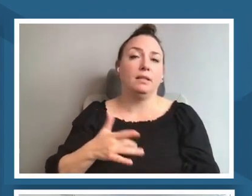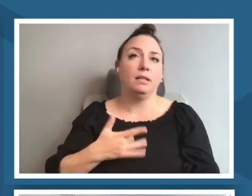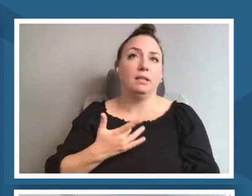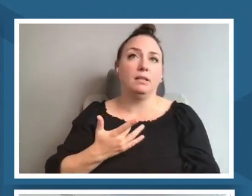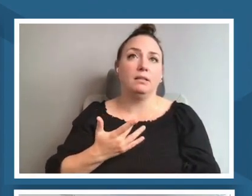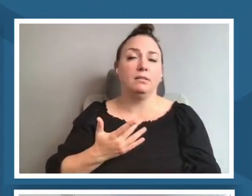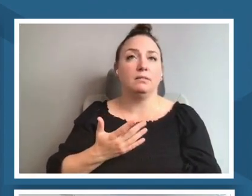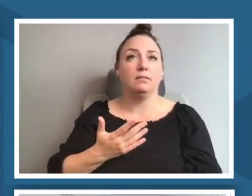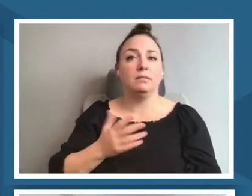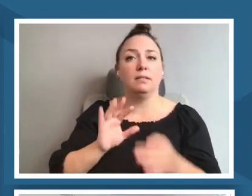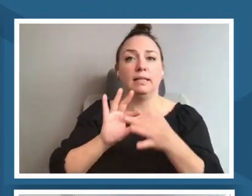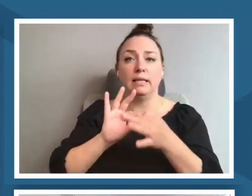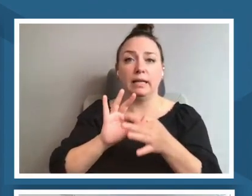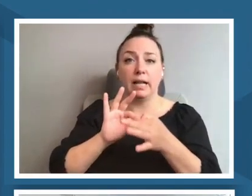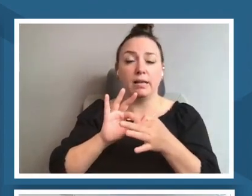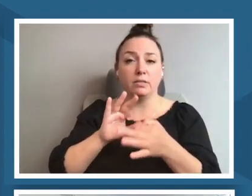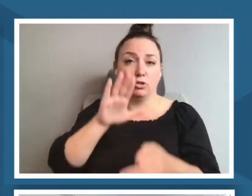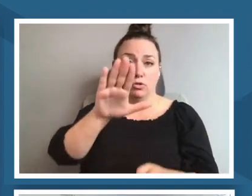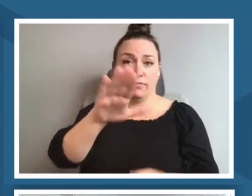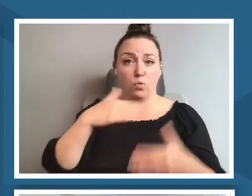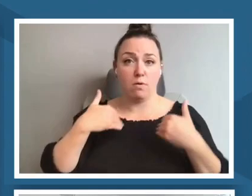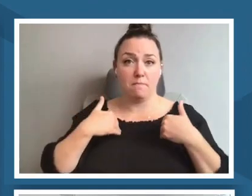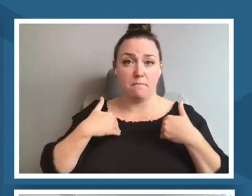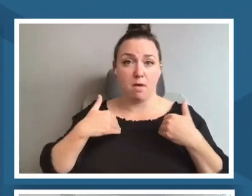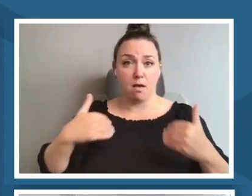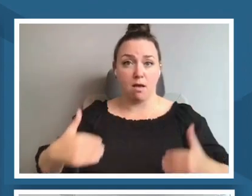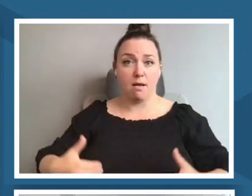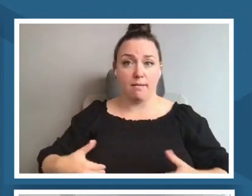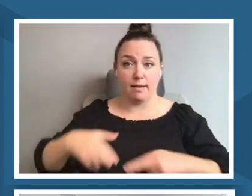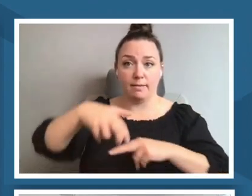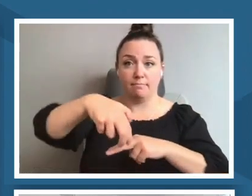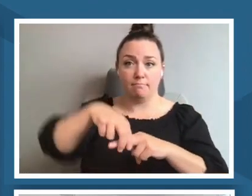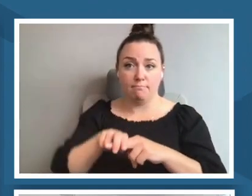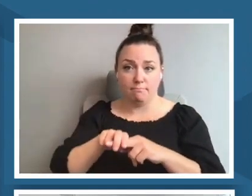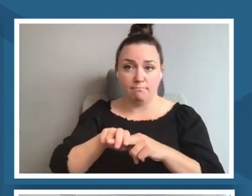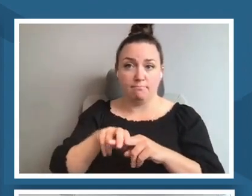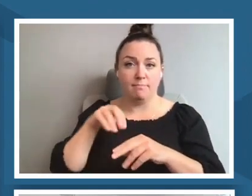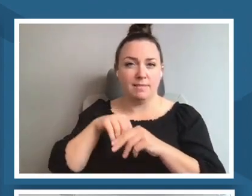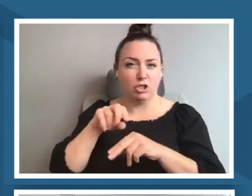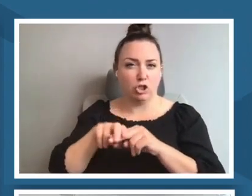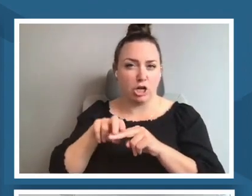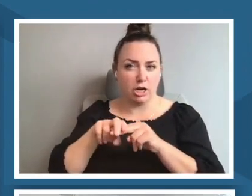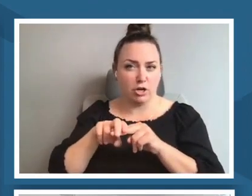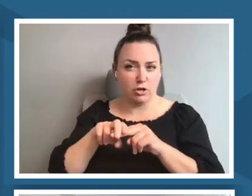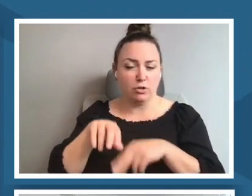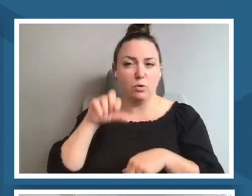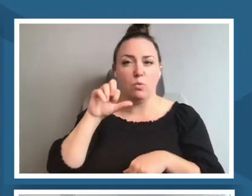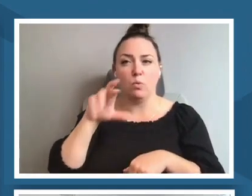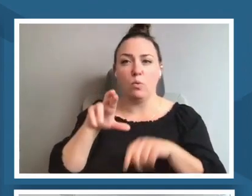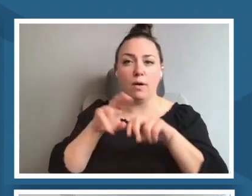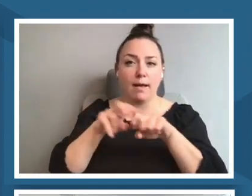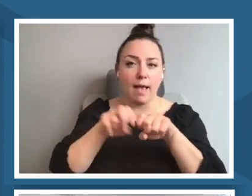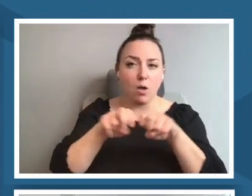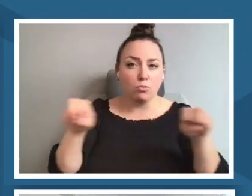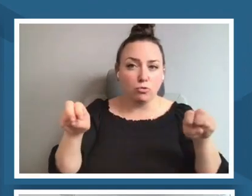of your body in the chair or a couch